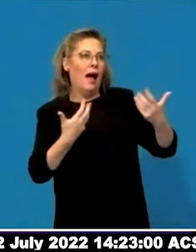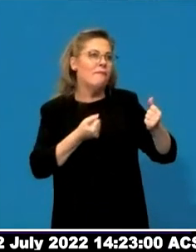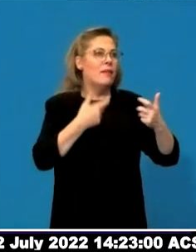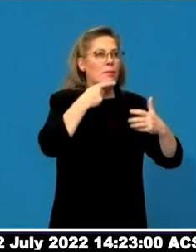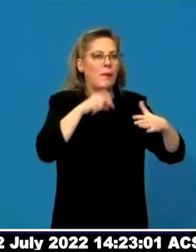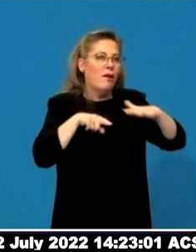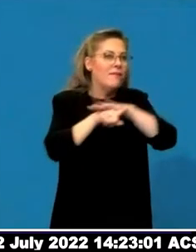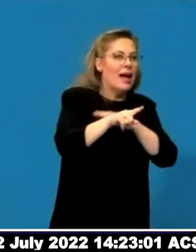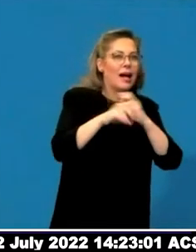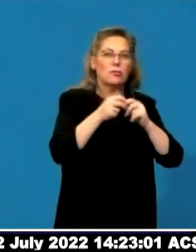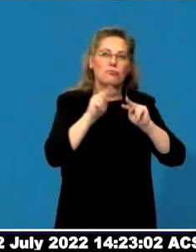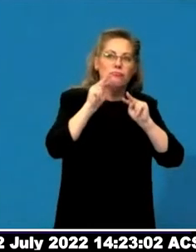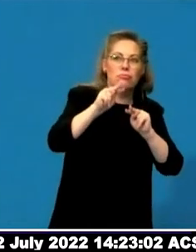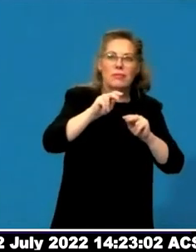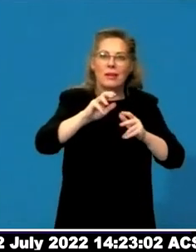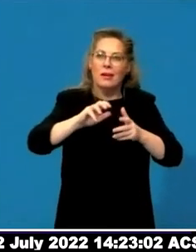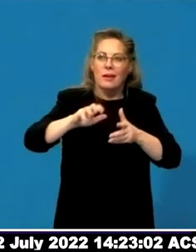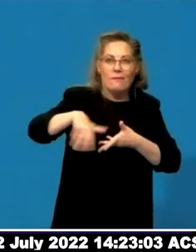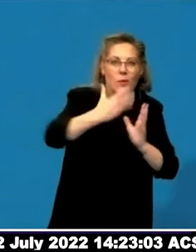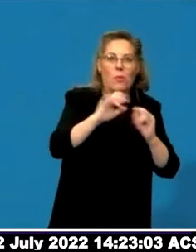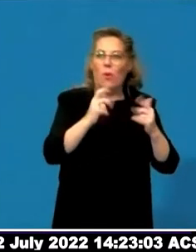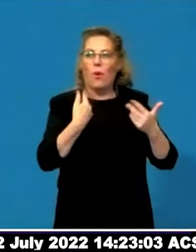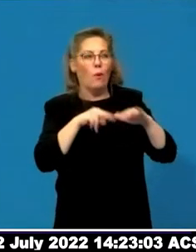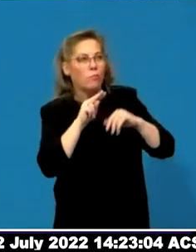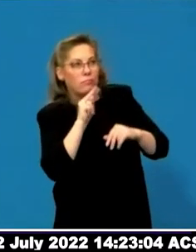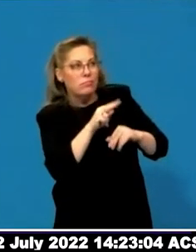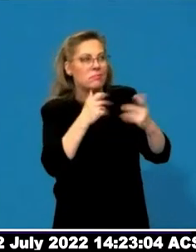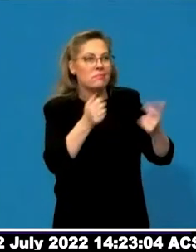as is the capacity to provide practical assistance,